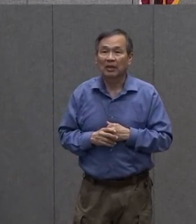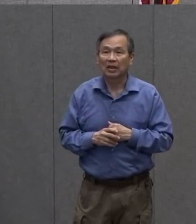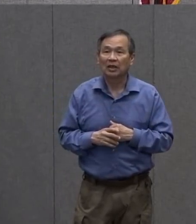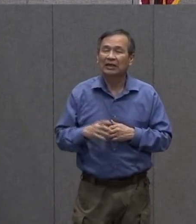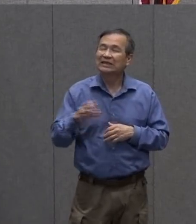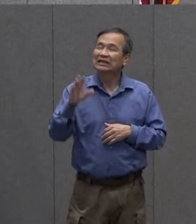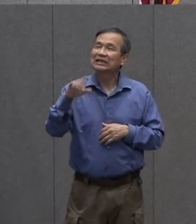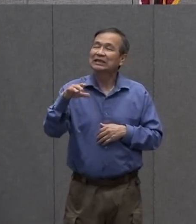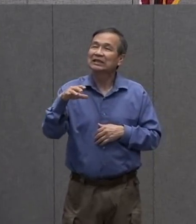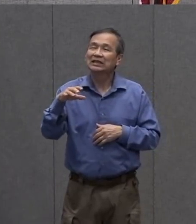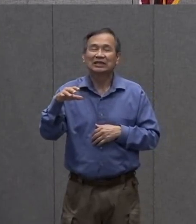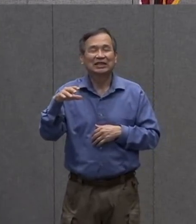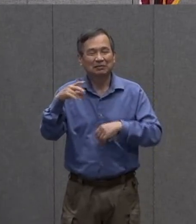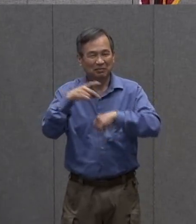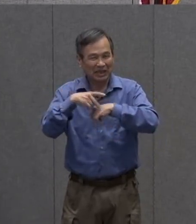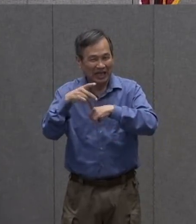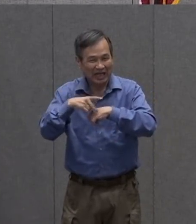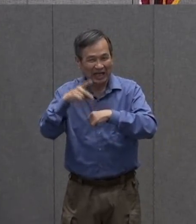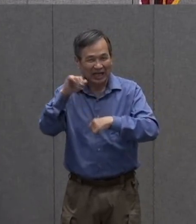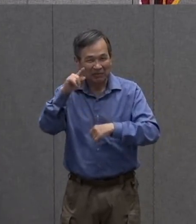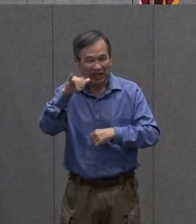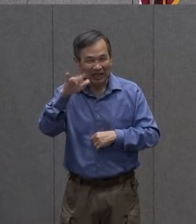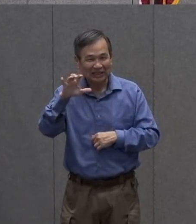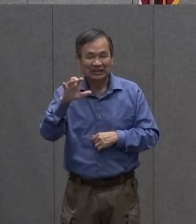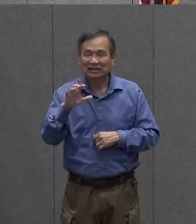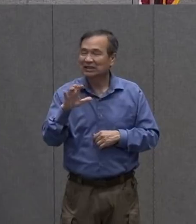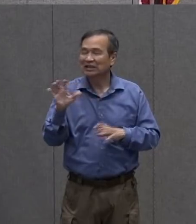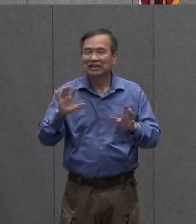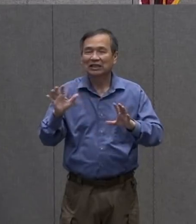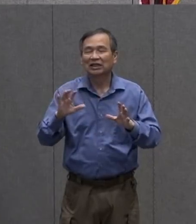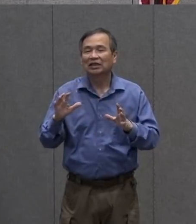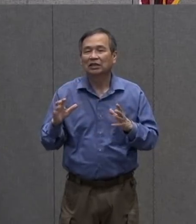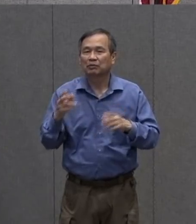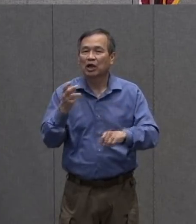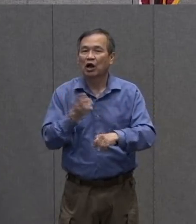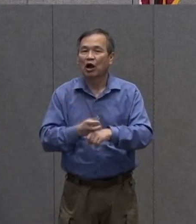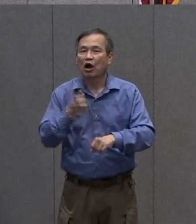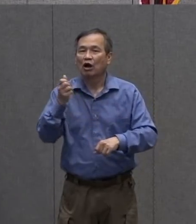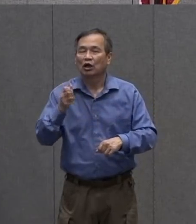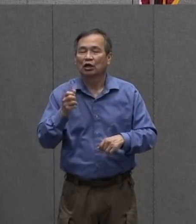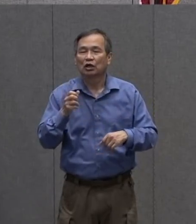or kind of plasticy kind of coating on it because that'll be really challenging to draw on